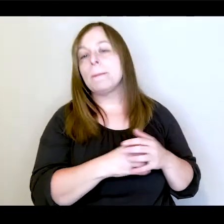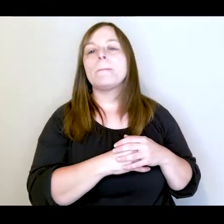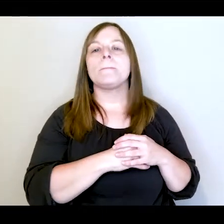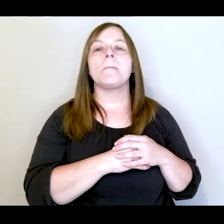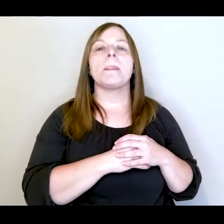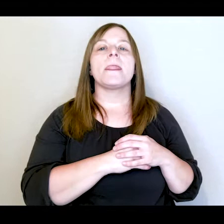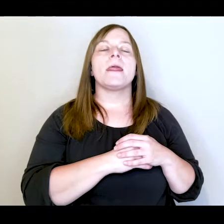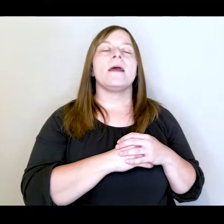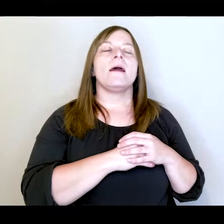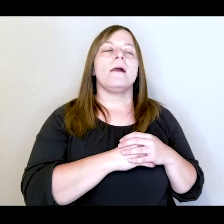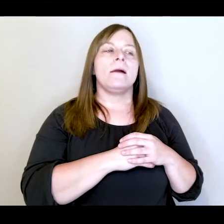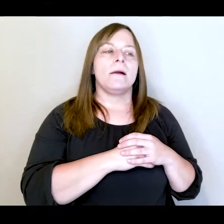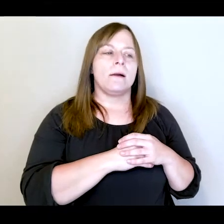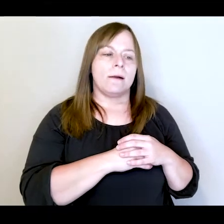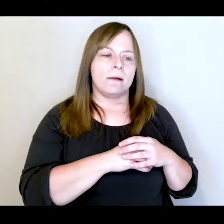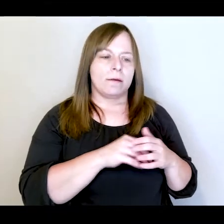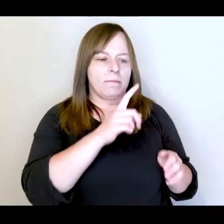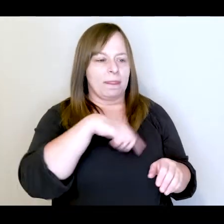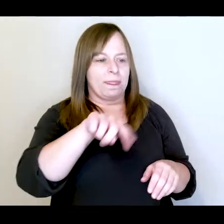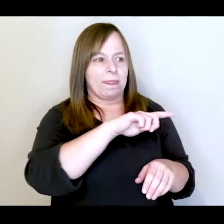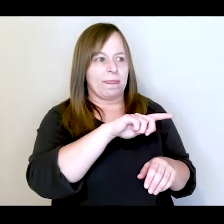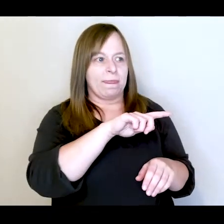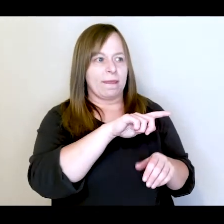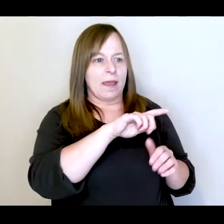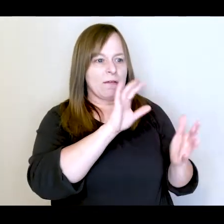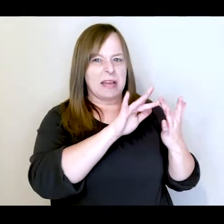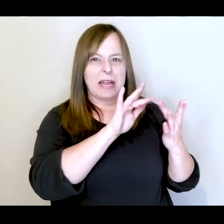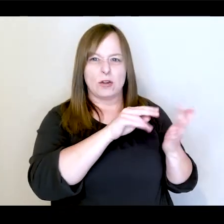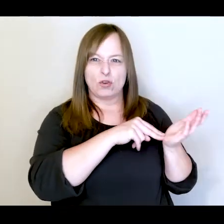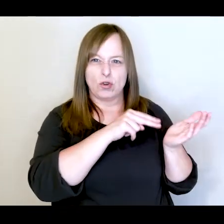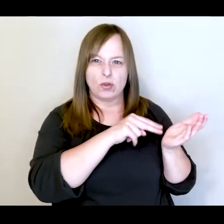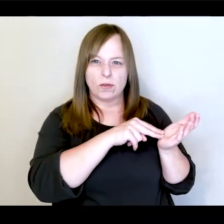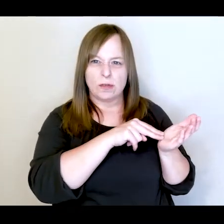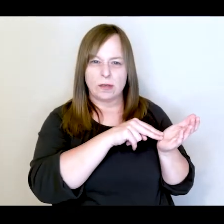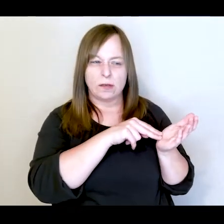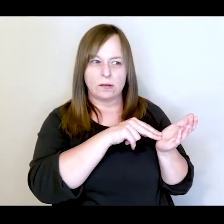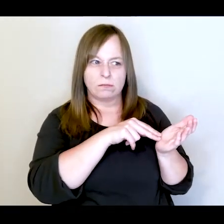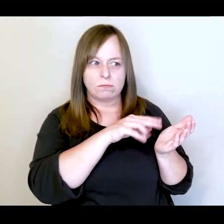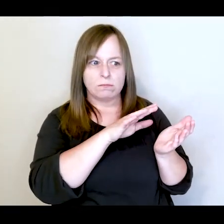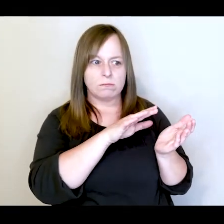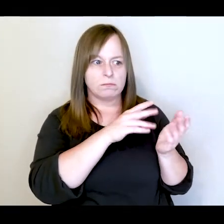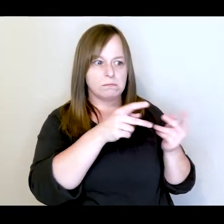process and they'll-- they can contact the nursing facilities directly